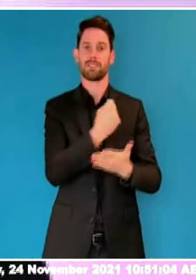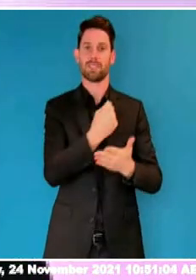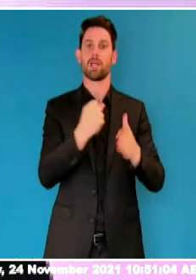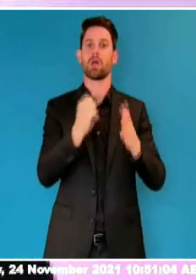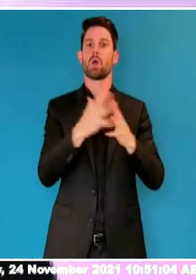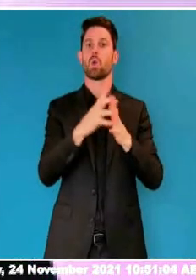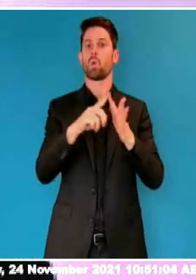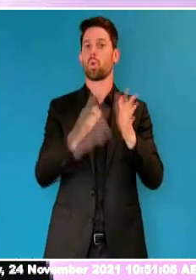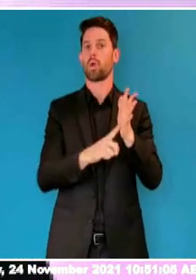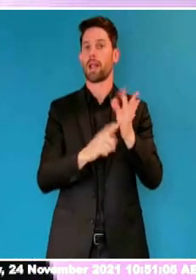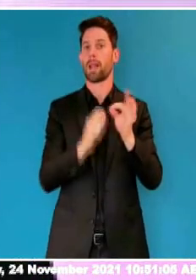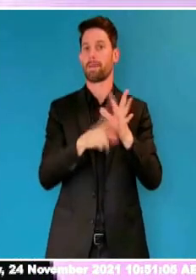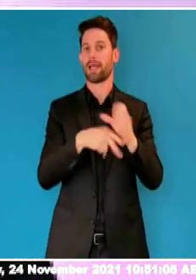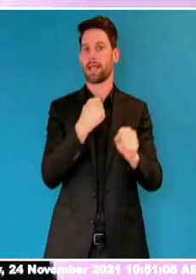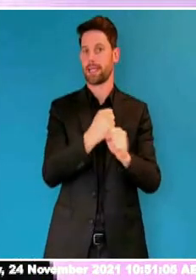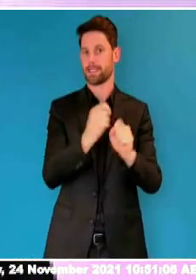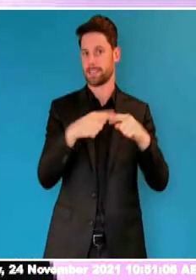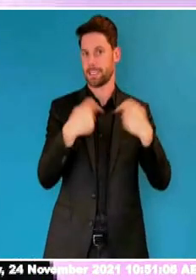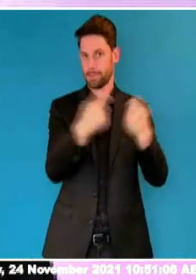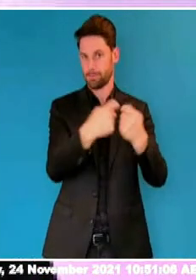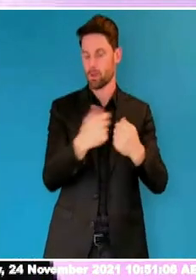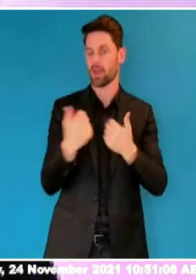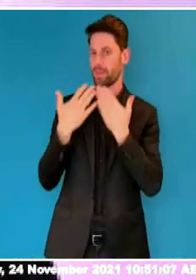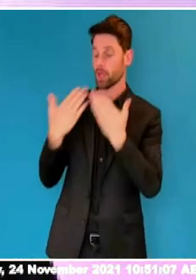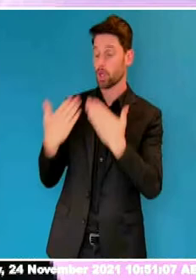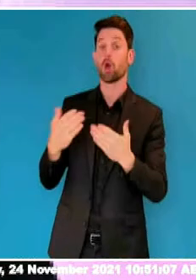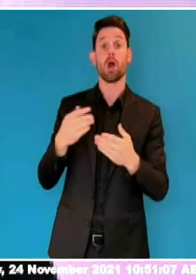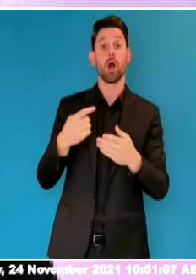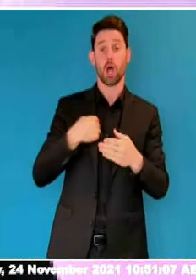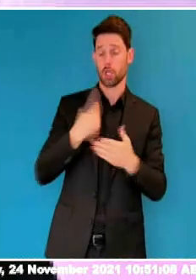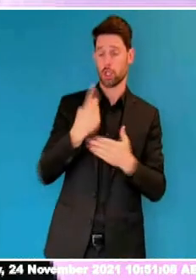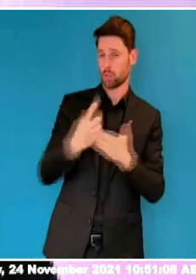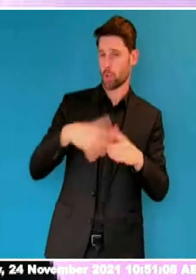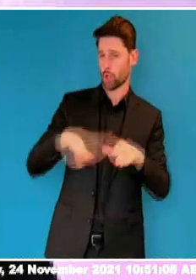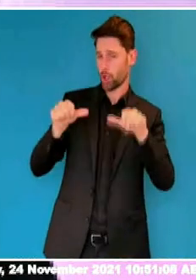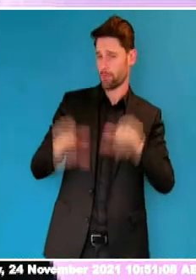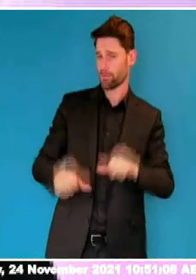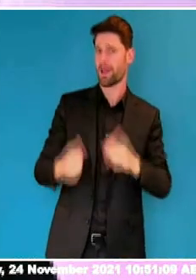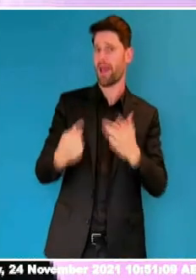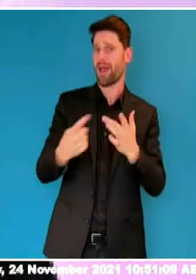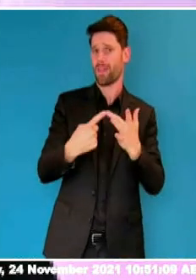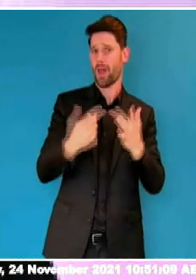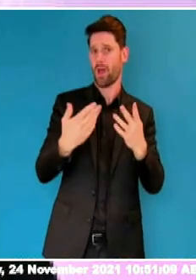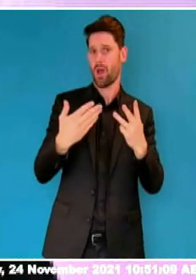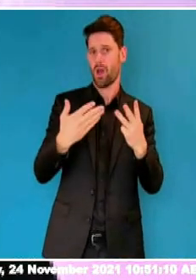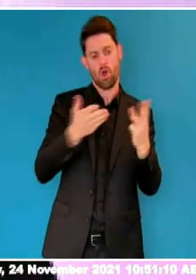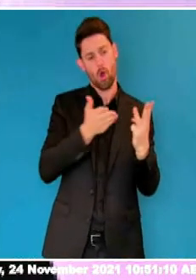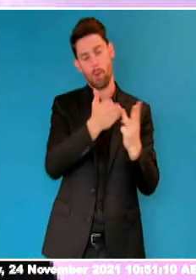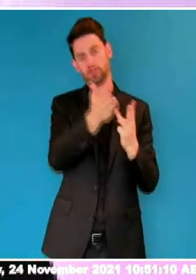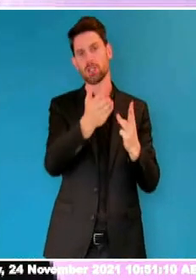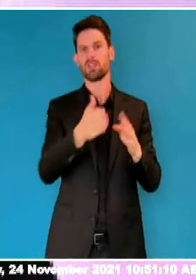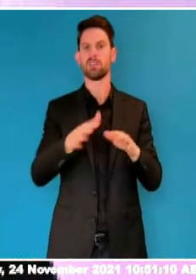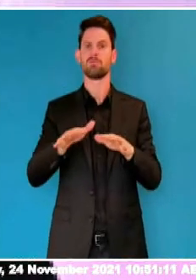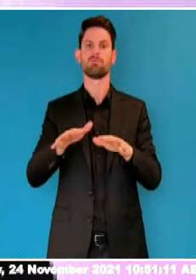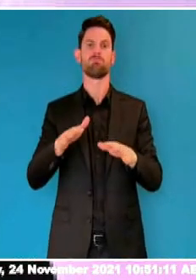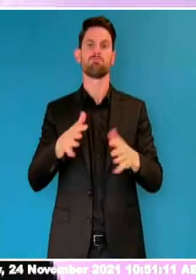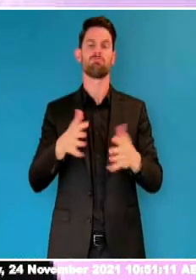Thank you for that. Just to confirm, the other pathway was that informal arrangement and again they would be